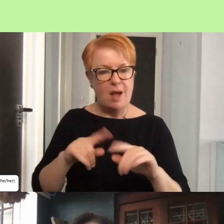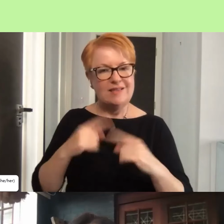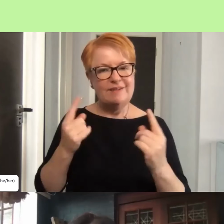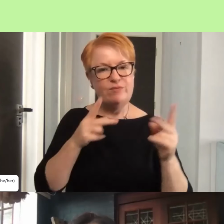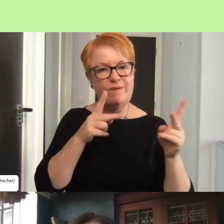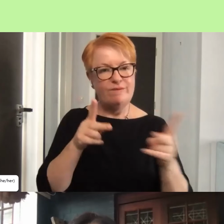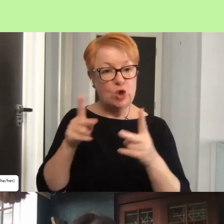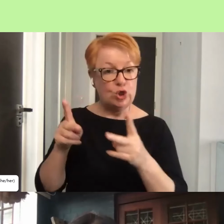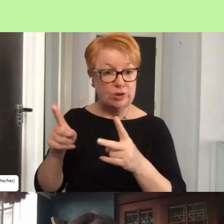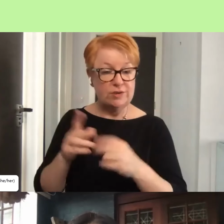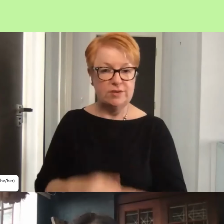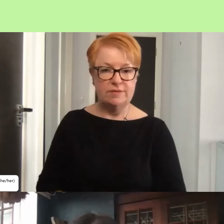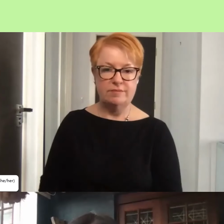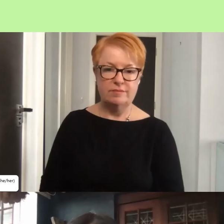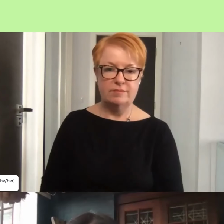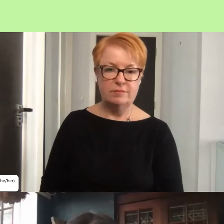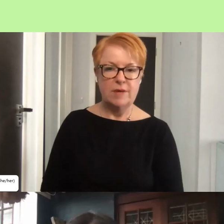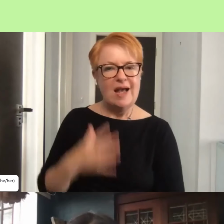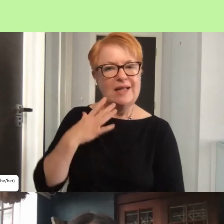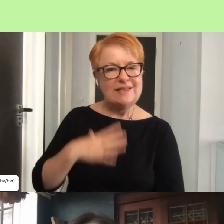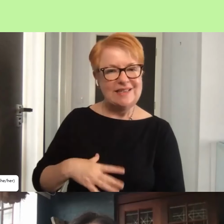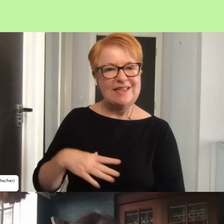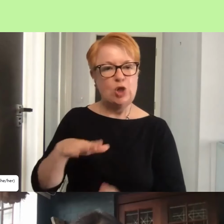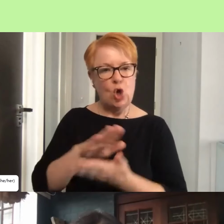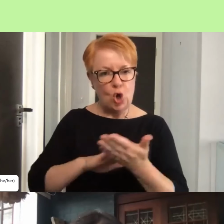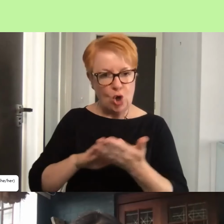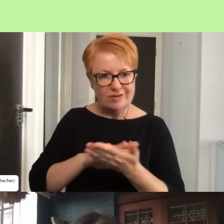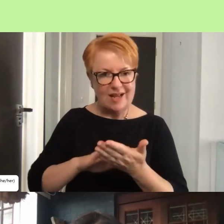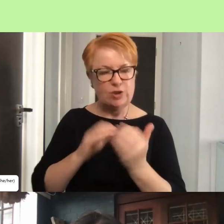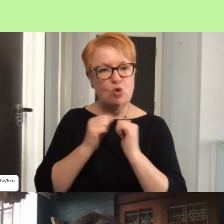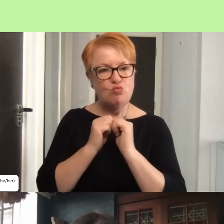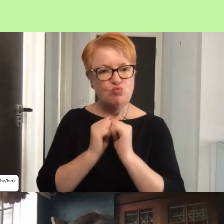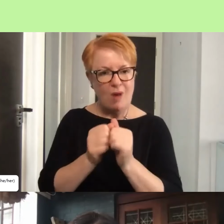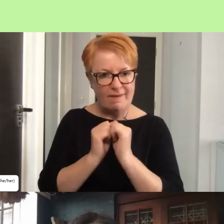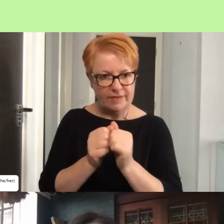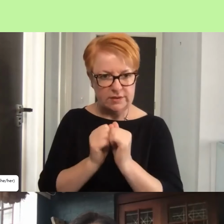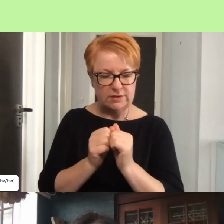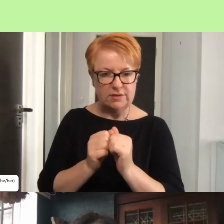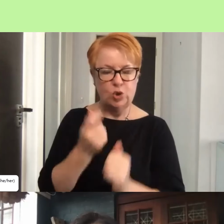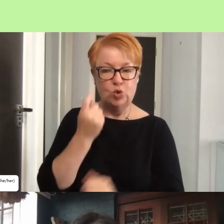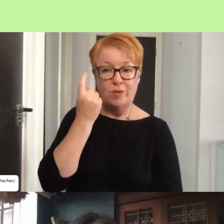context should be relevant in terms of you know, as to be considered as cultural value